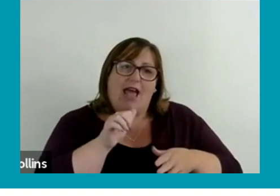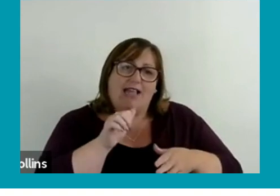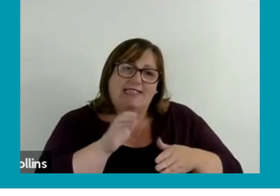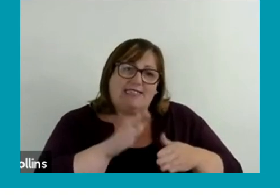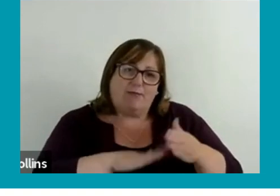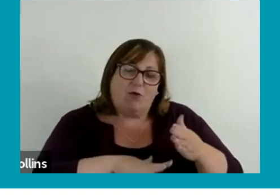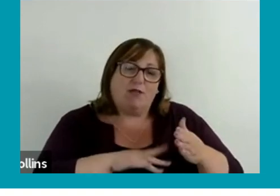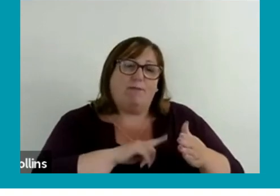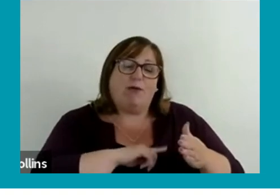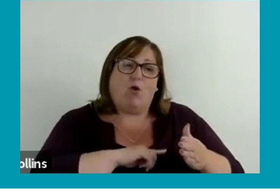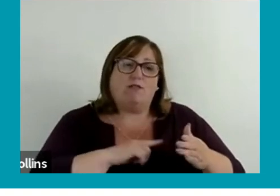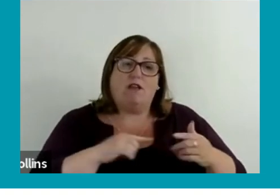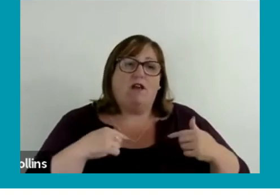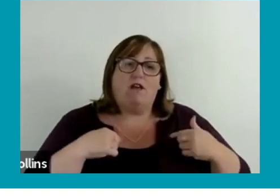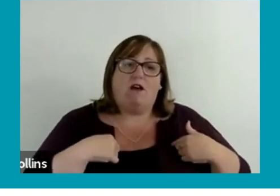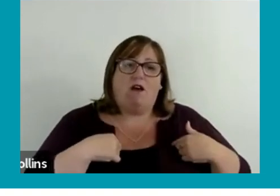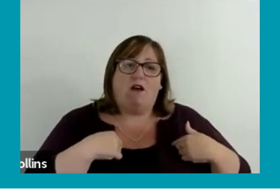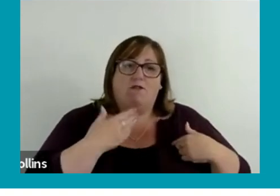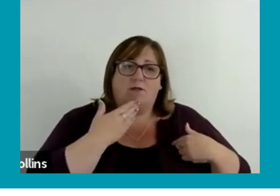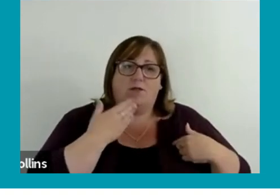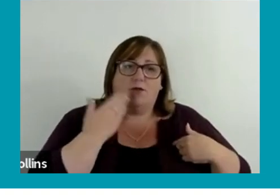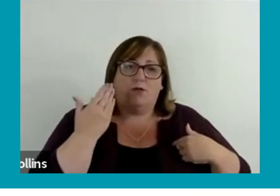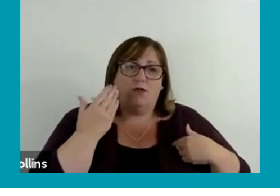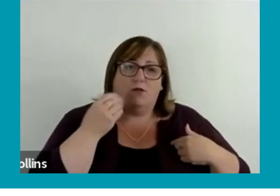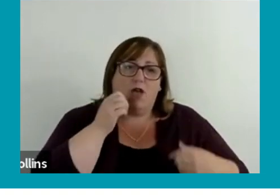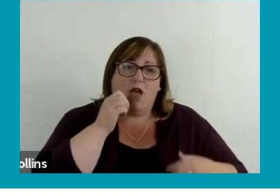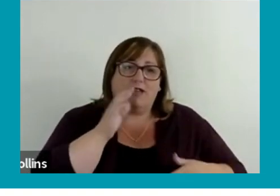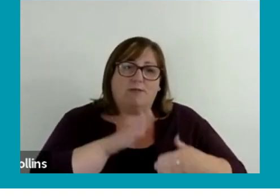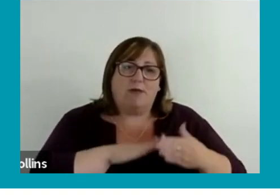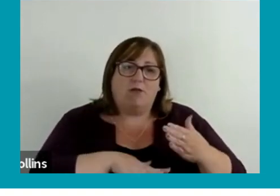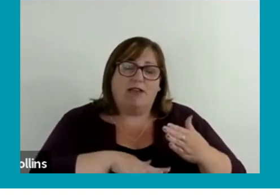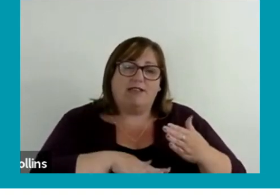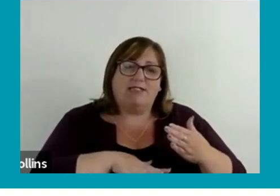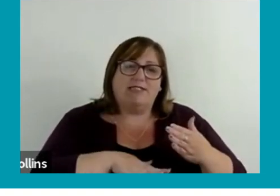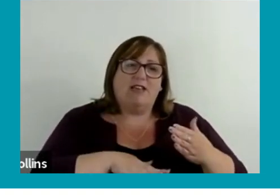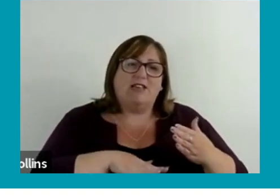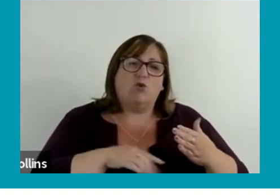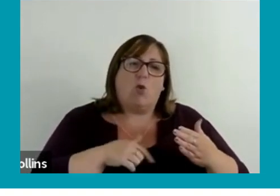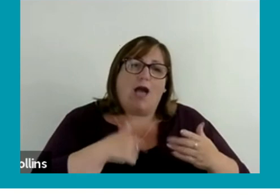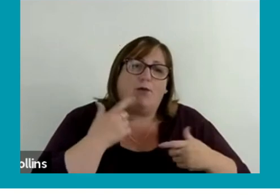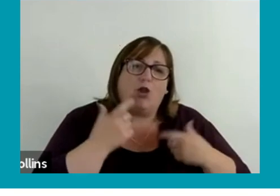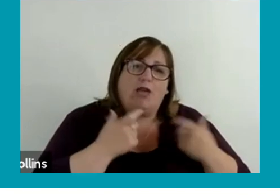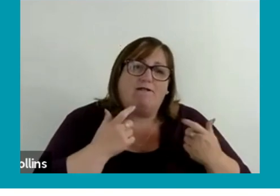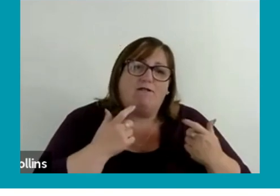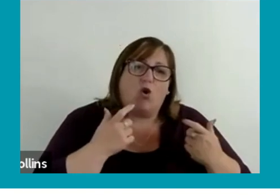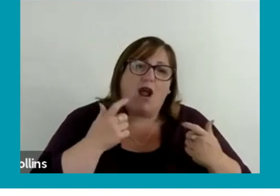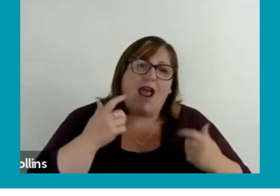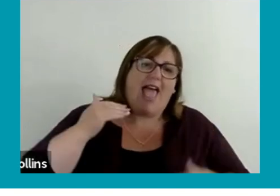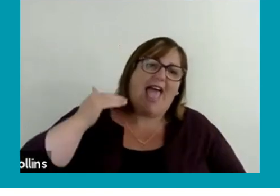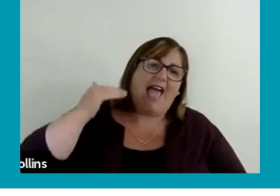build them for example adult apprenticeships and traineeships so many people with mental health